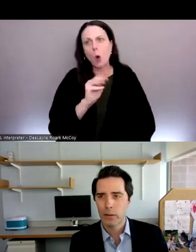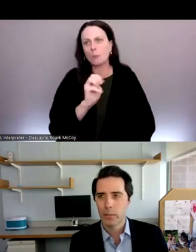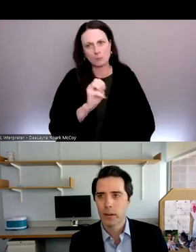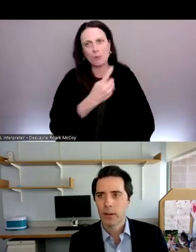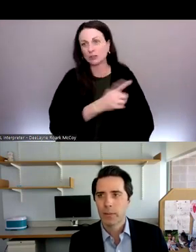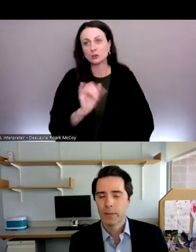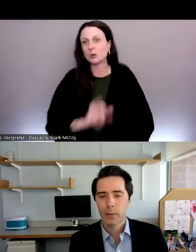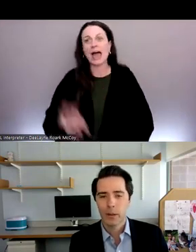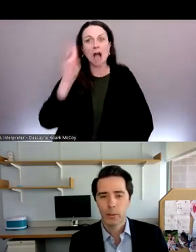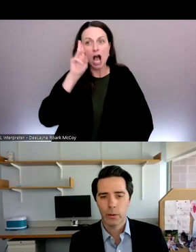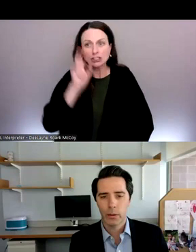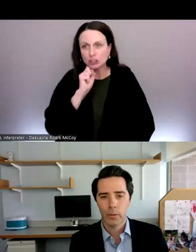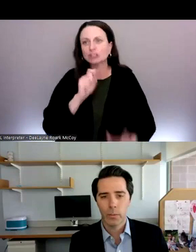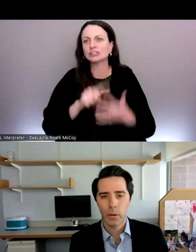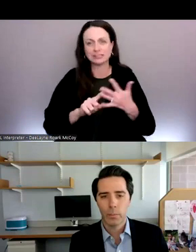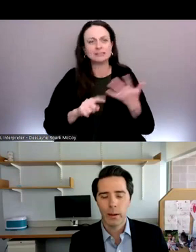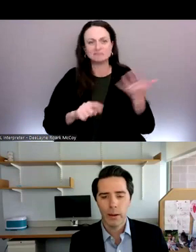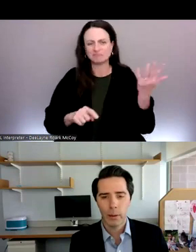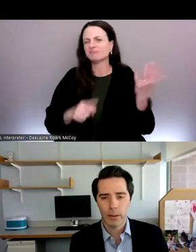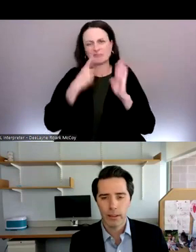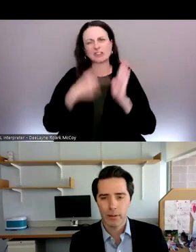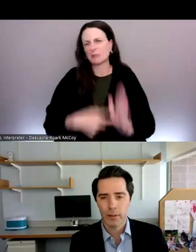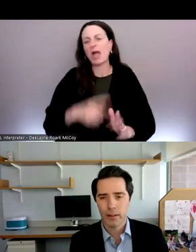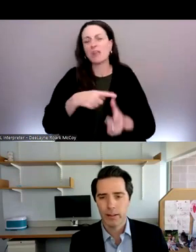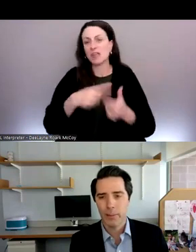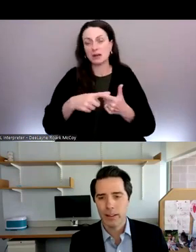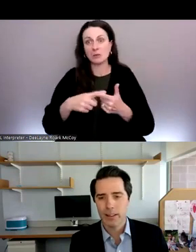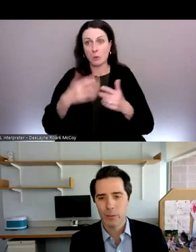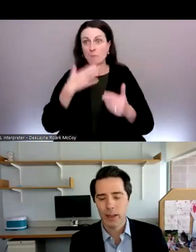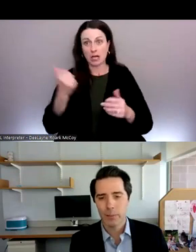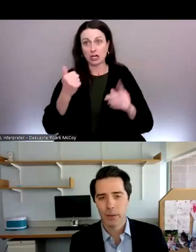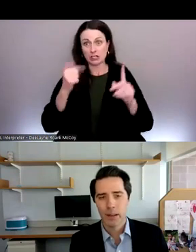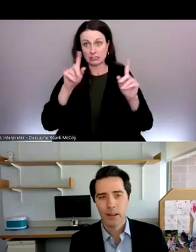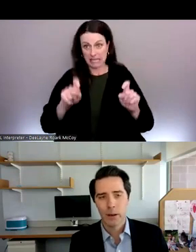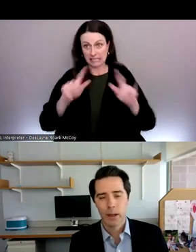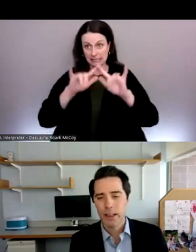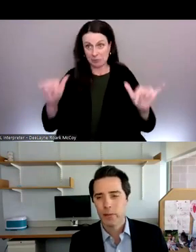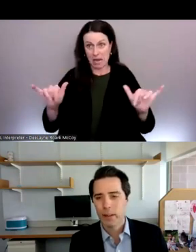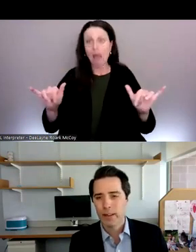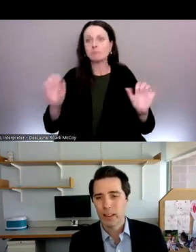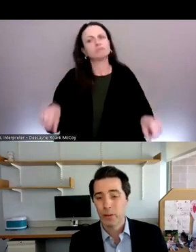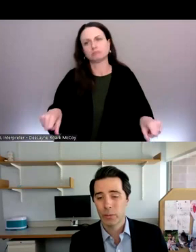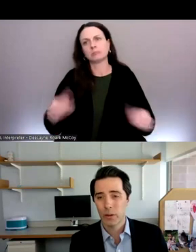syndrome because we're we're better able to test for them at the same time and